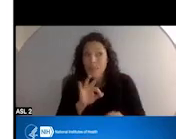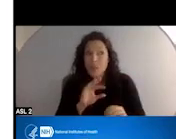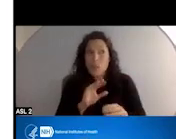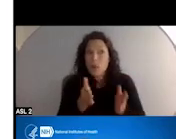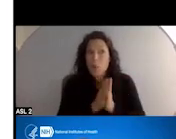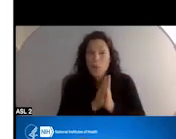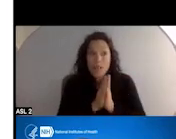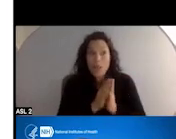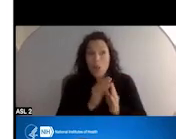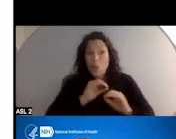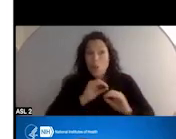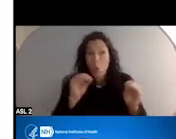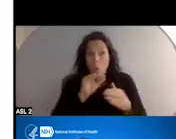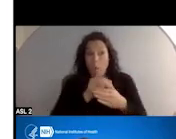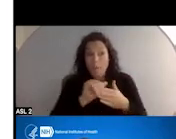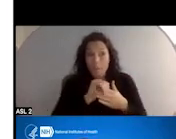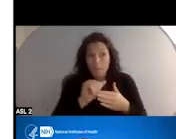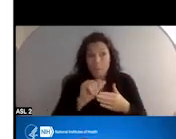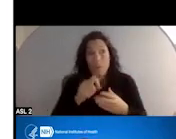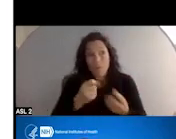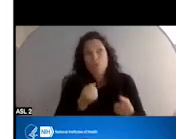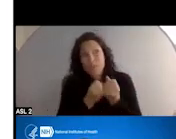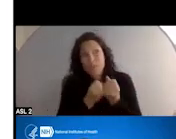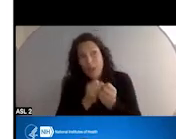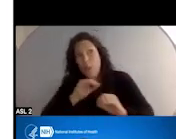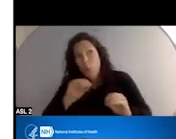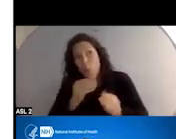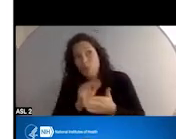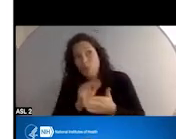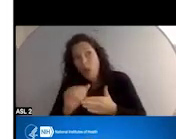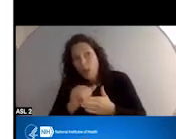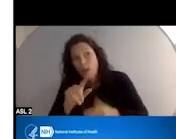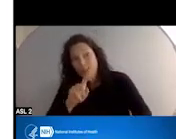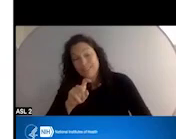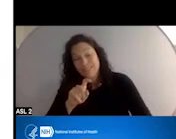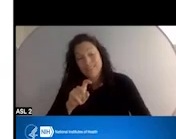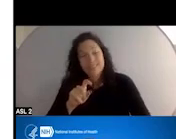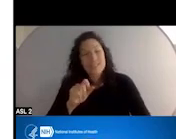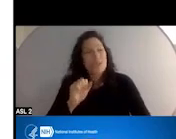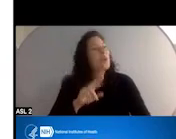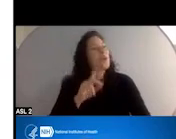do you need to justify no dollars? Or, do you need to add that part?